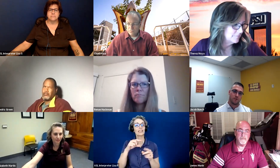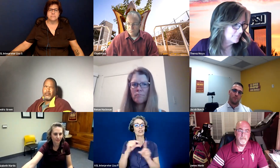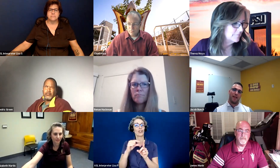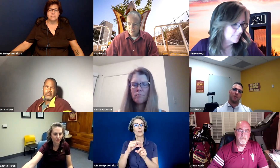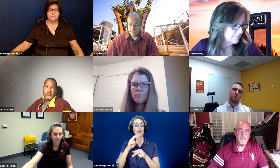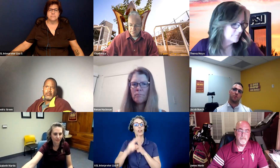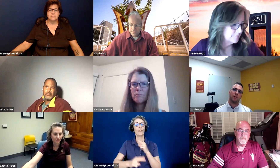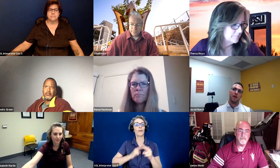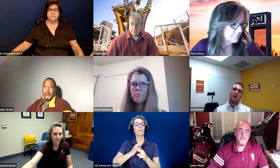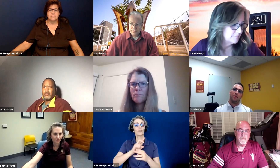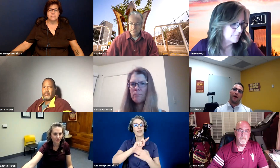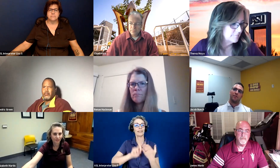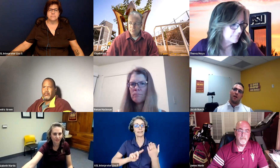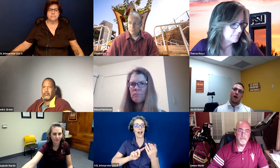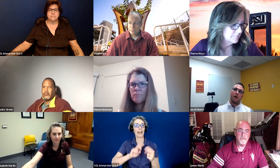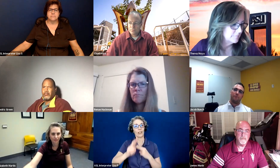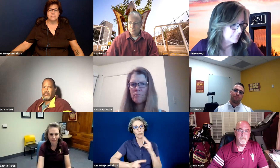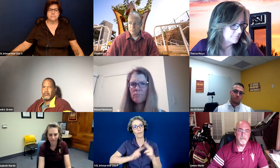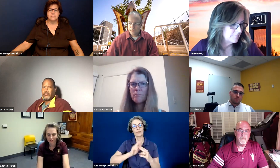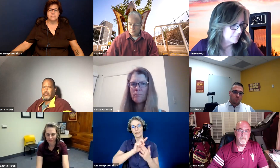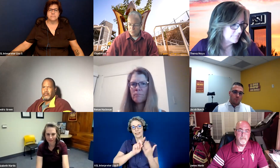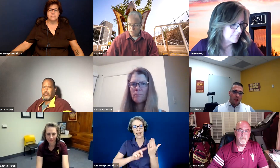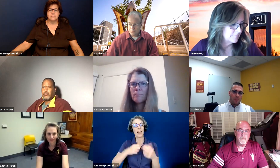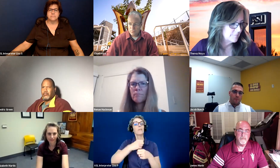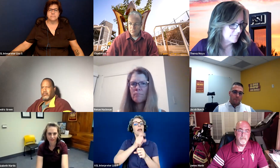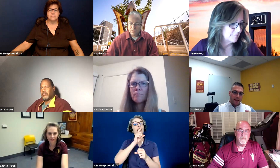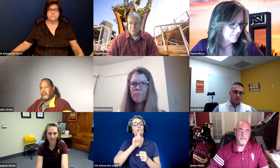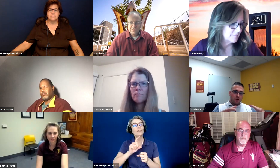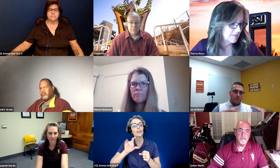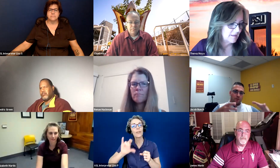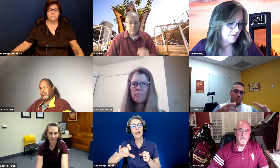So making sure there's more of a connection to universally